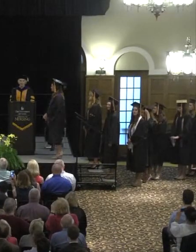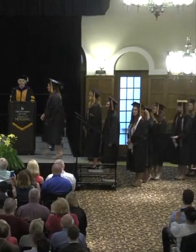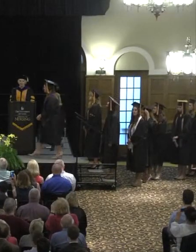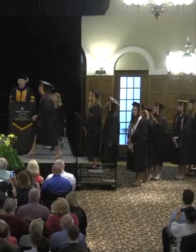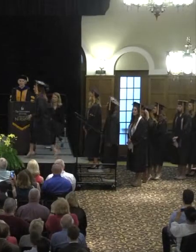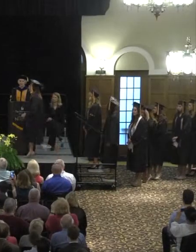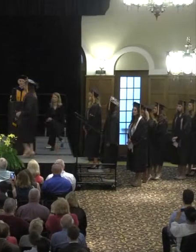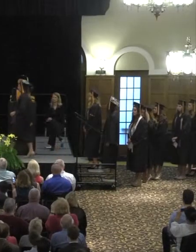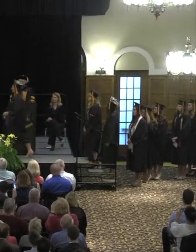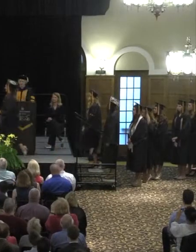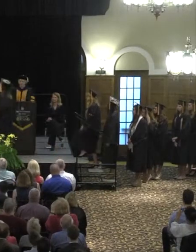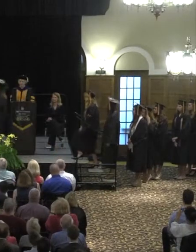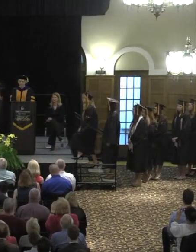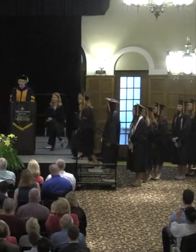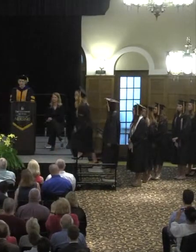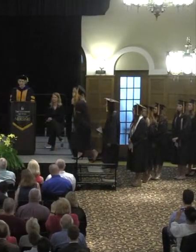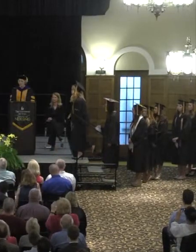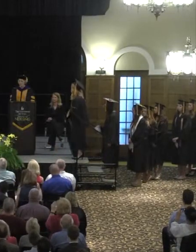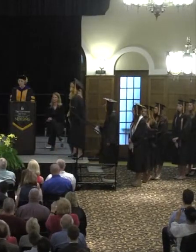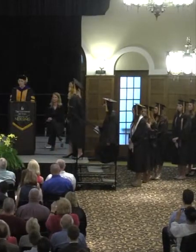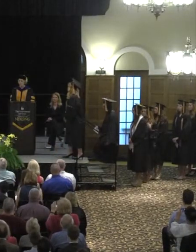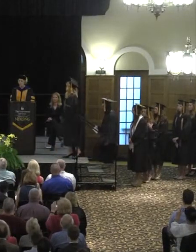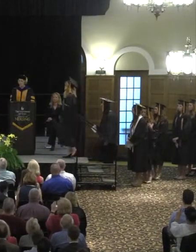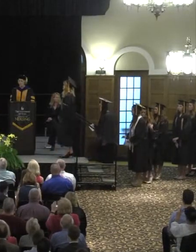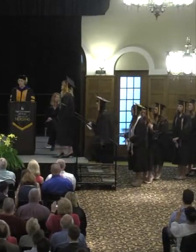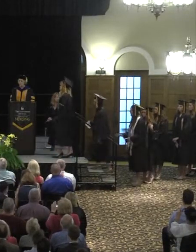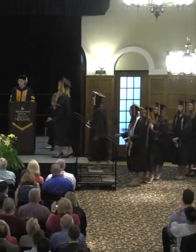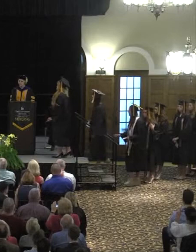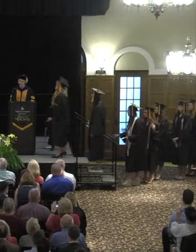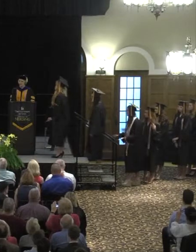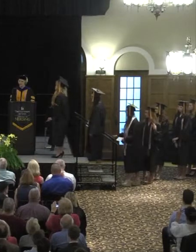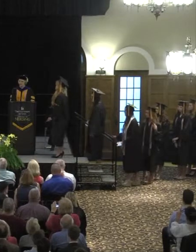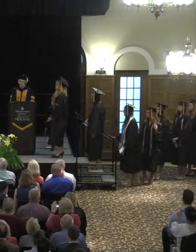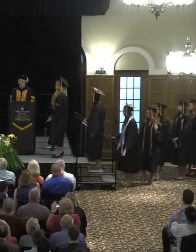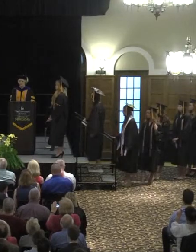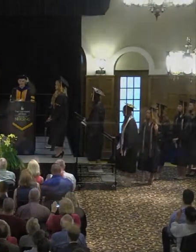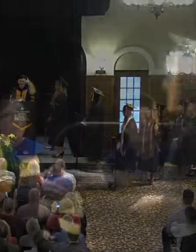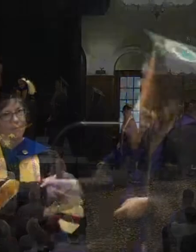Kelsey Spitz, Bachelor of Science in Nursing, BSN.